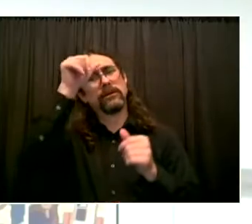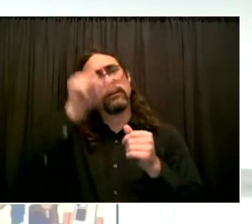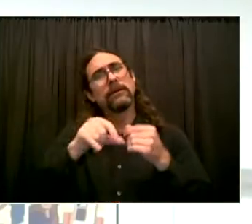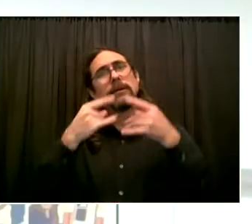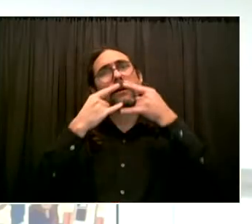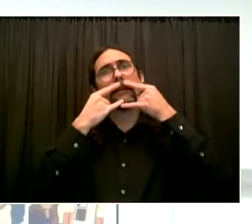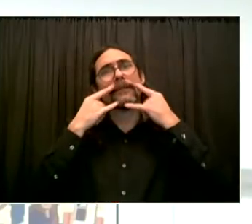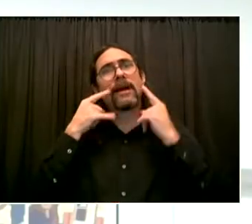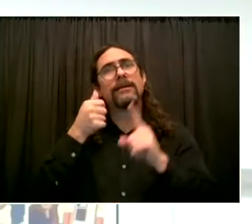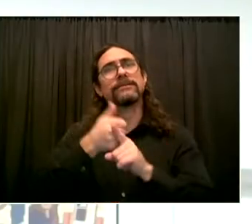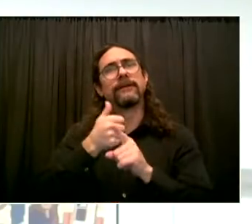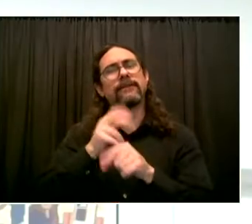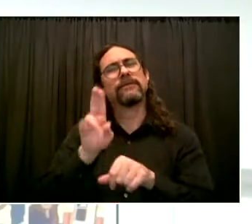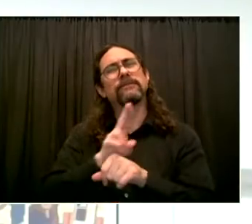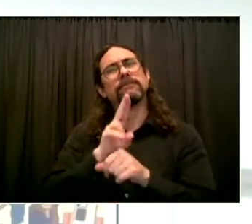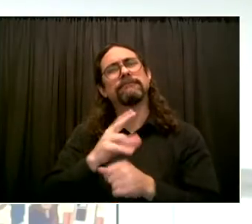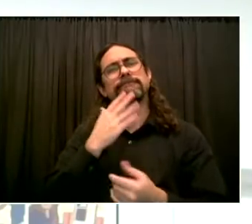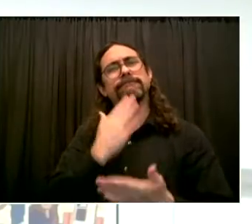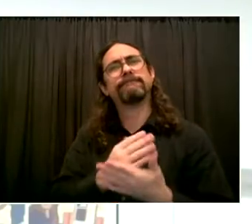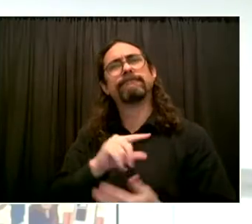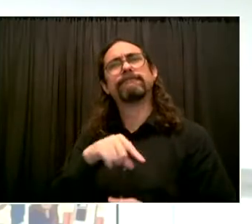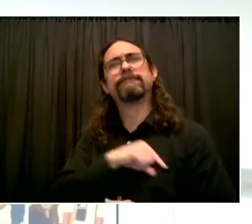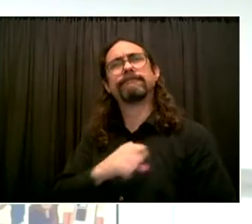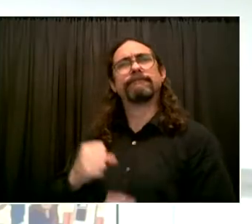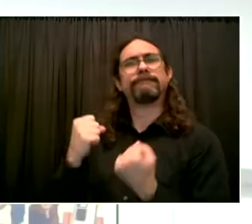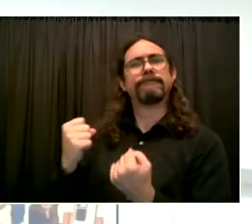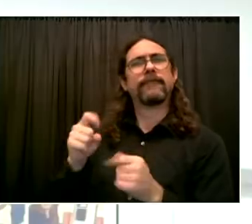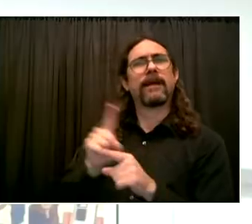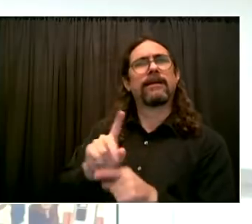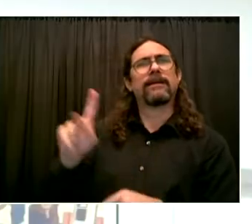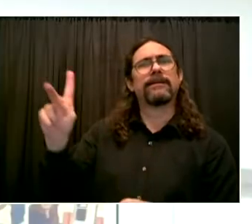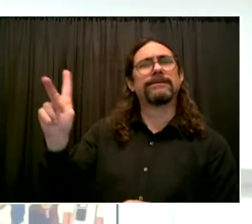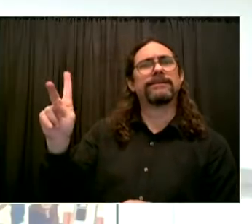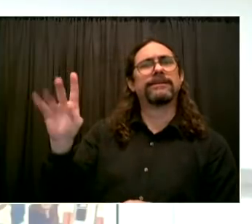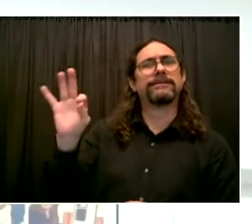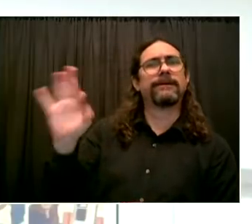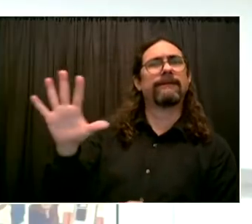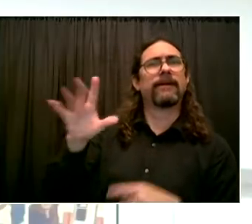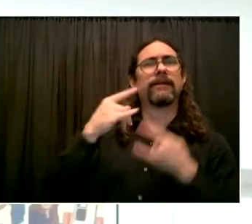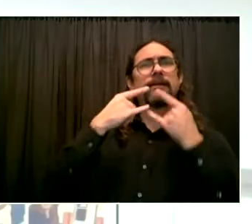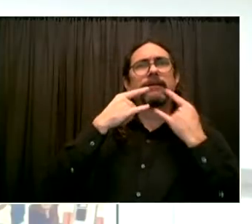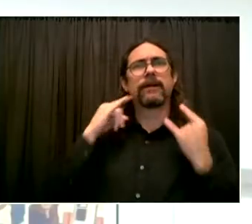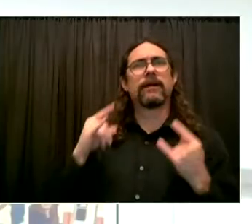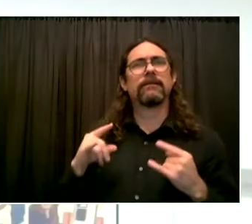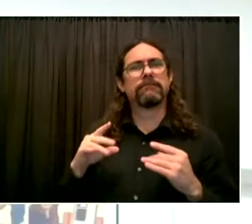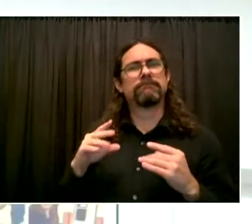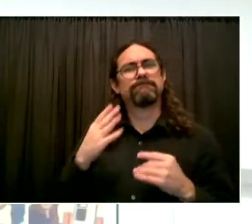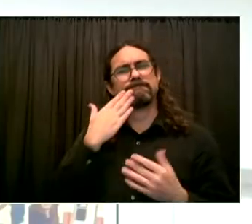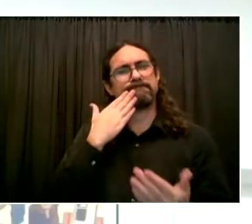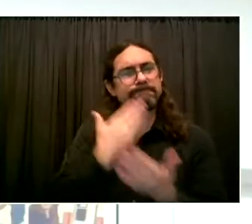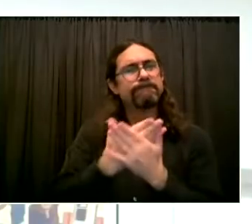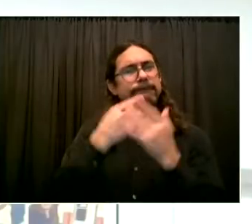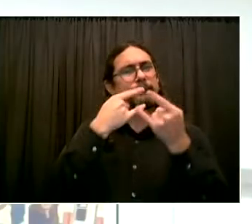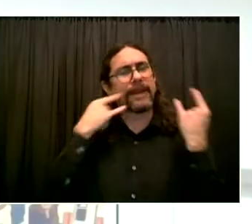HIGHER-QUALITY MASKS LIKE KF 95